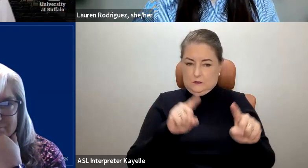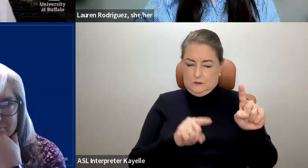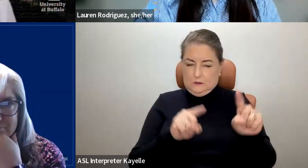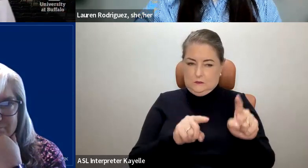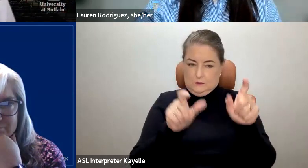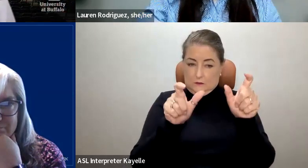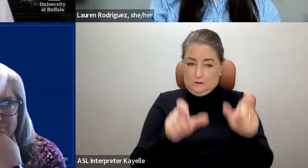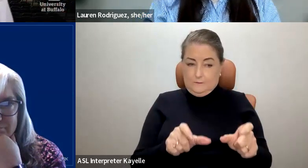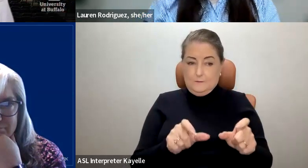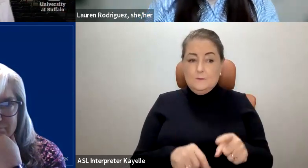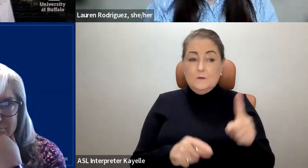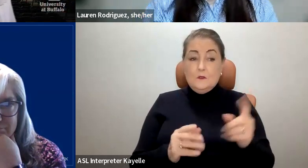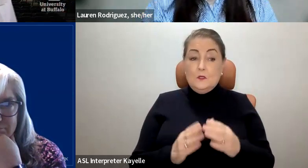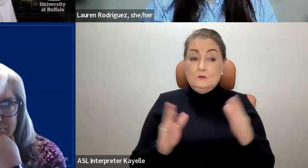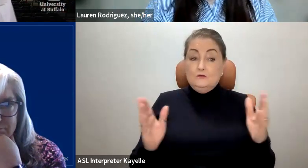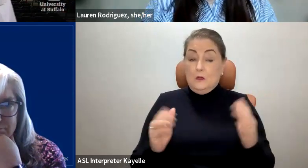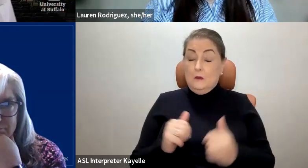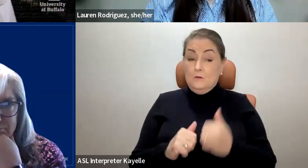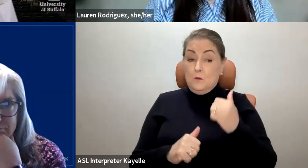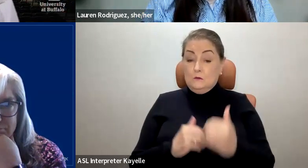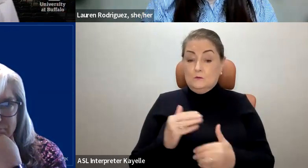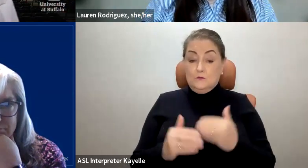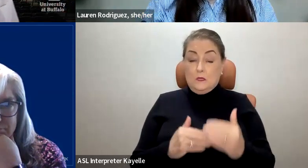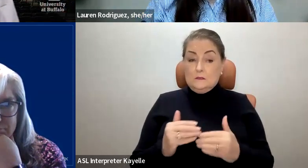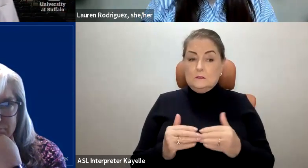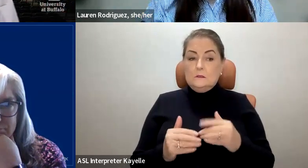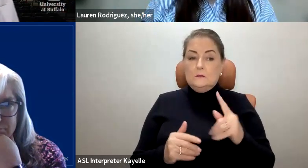procurement, the first step in most processes is to determine